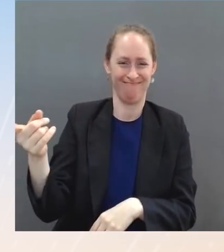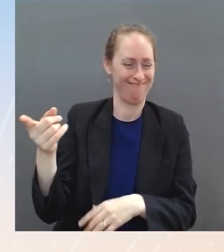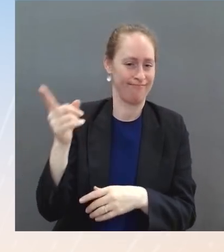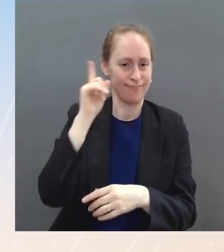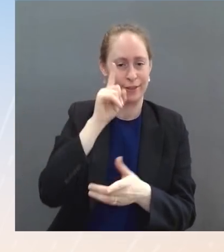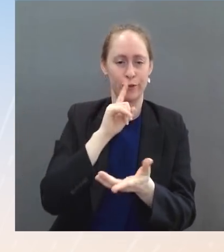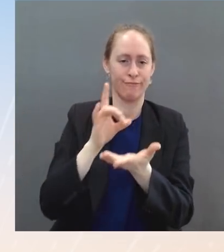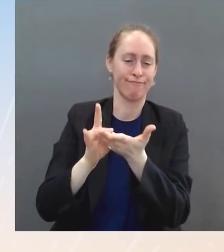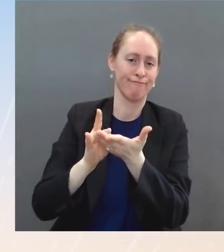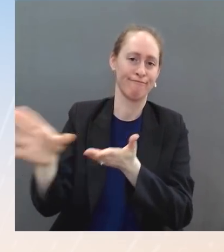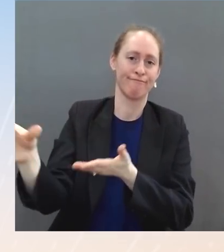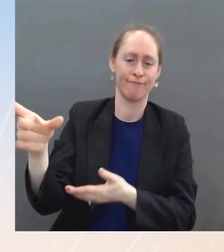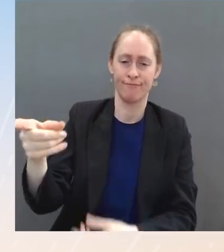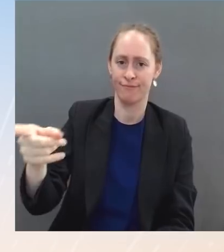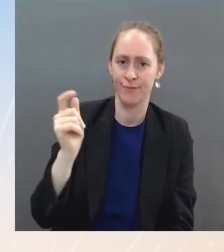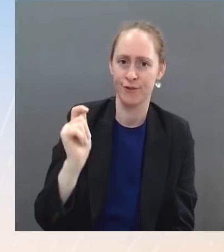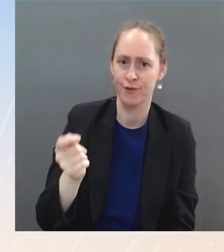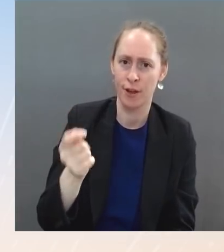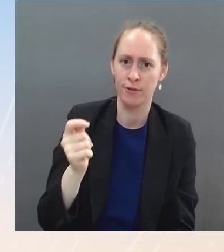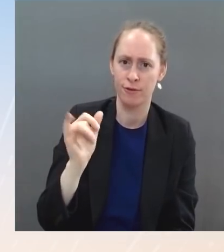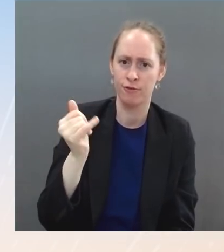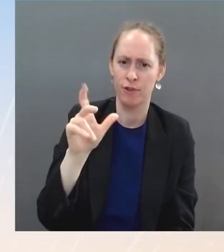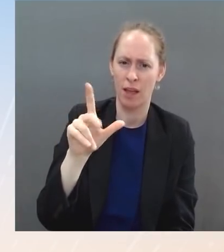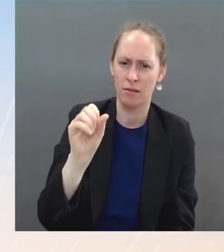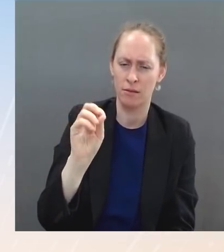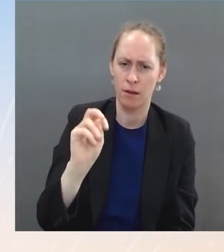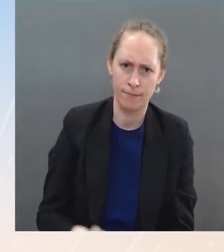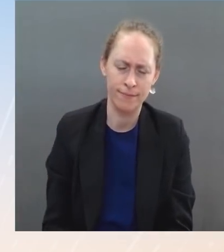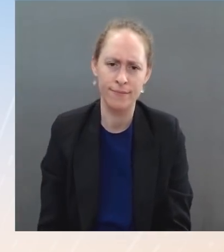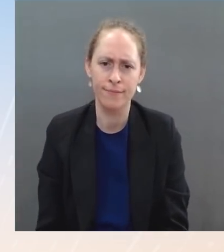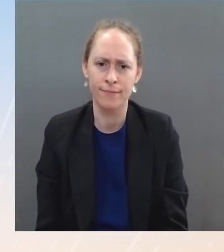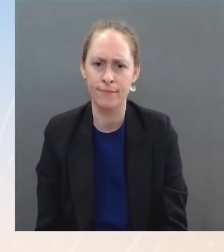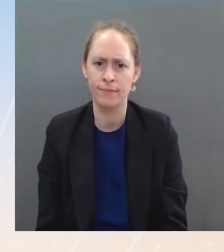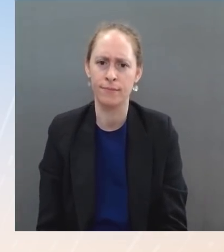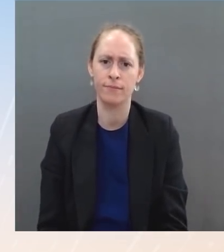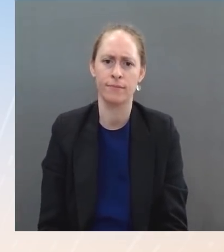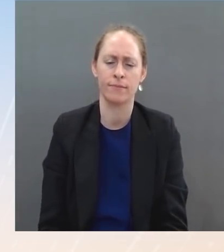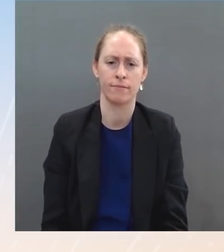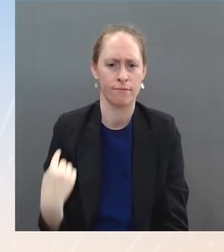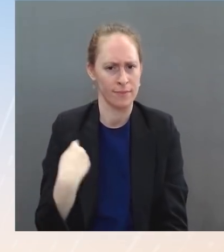her record warrant bipartisan support. We've seen some of that to date.